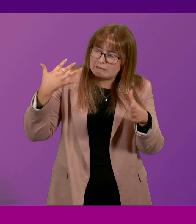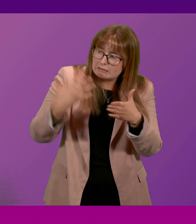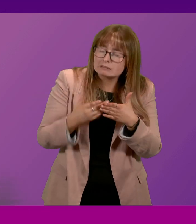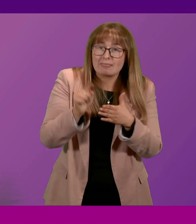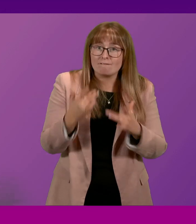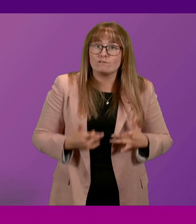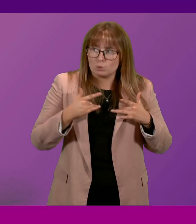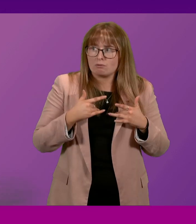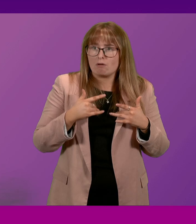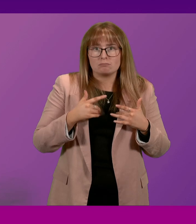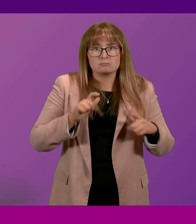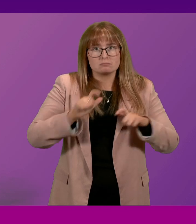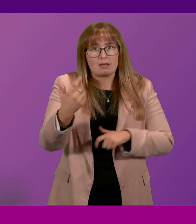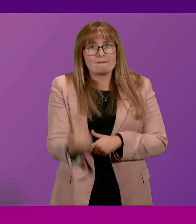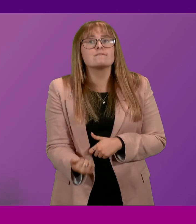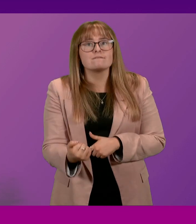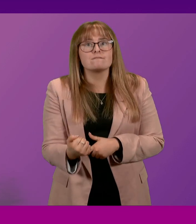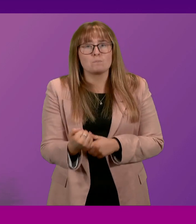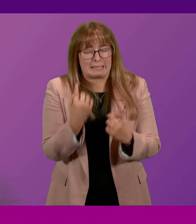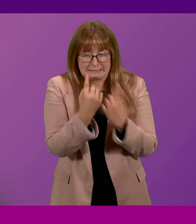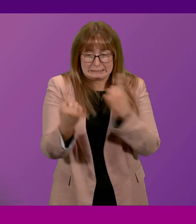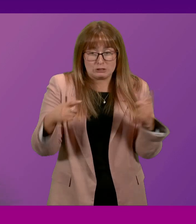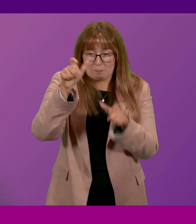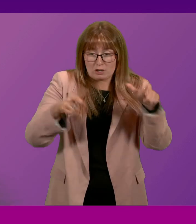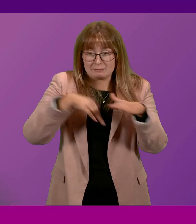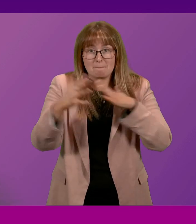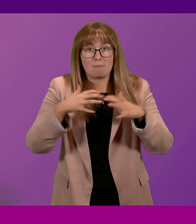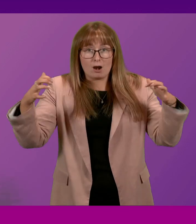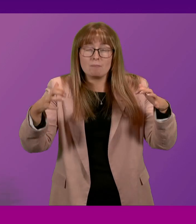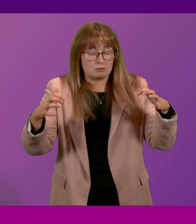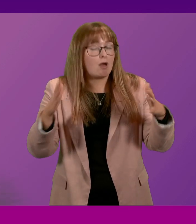had been upheld and expressed by every single member of the Parliament, without exception.